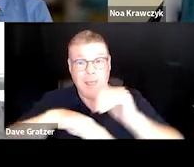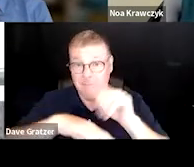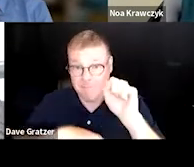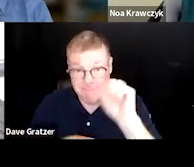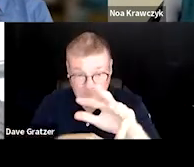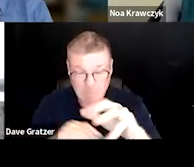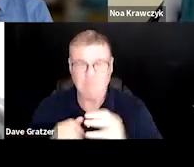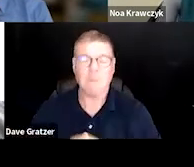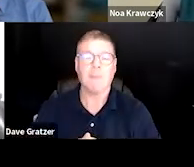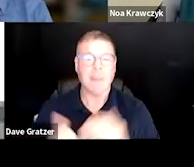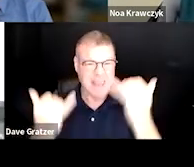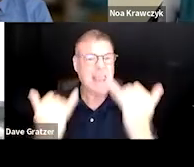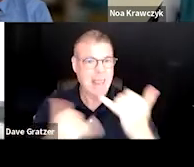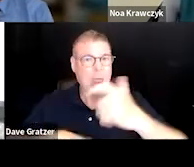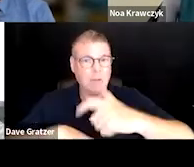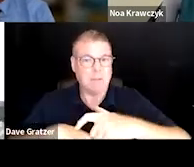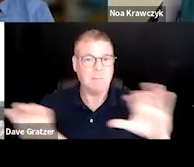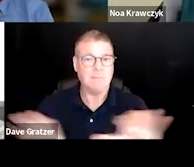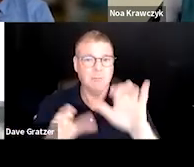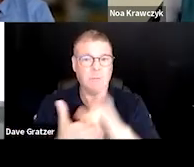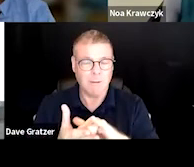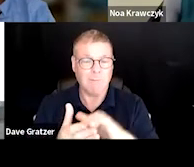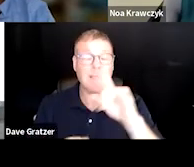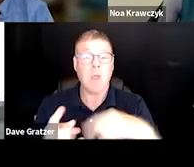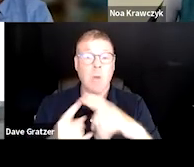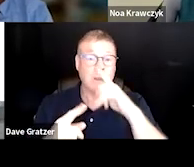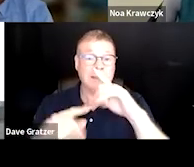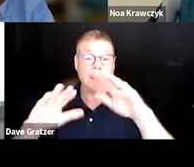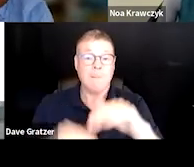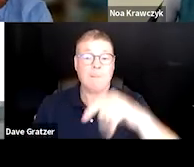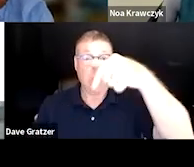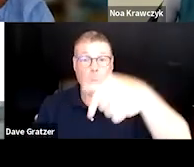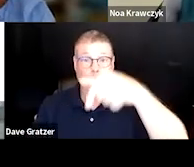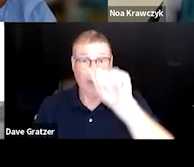this is the time to do that. If you go to the bottom of your screen and find the Q&A pod,